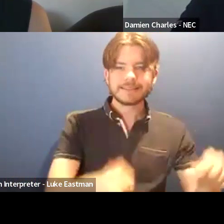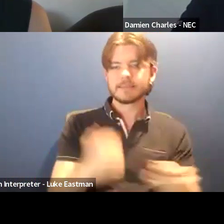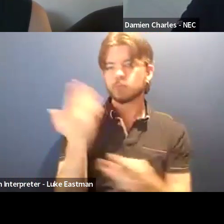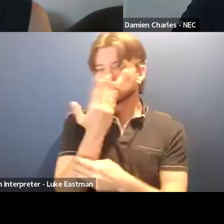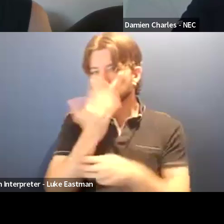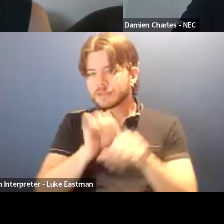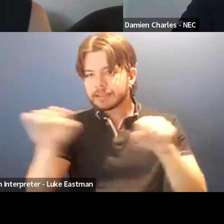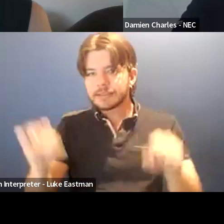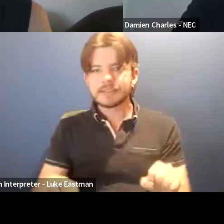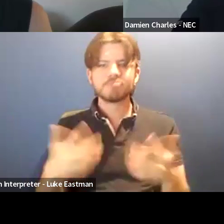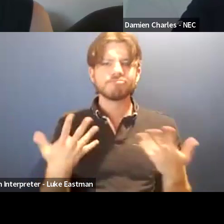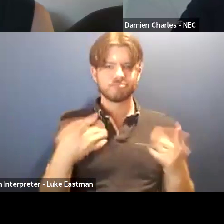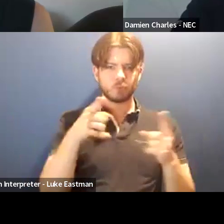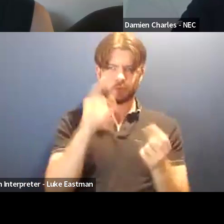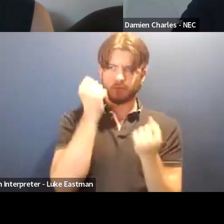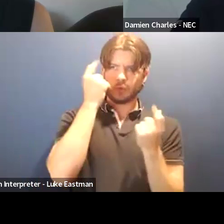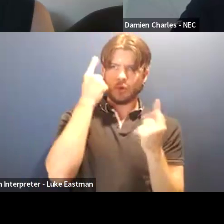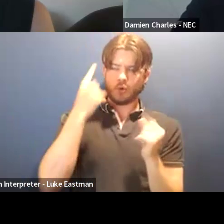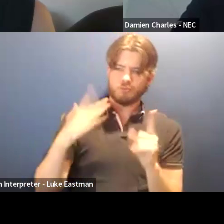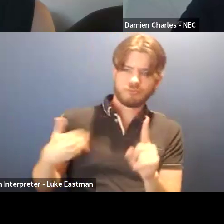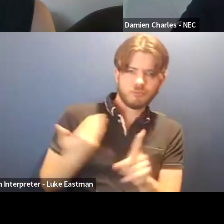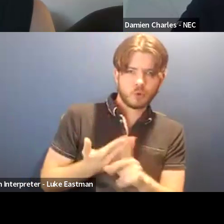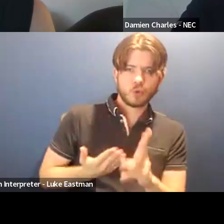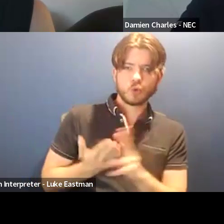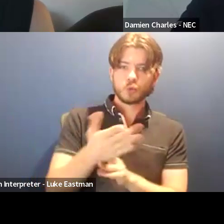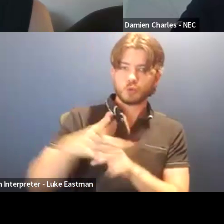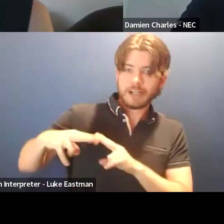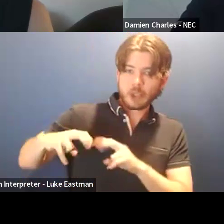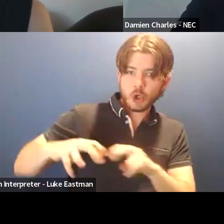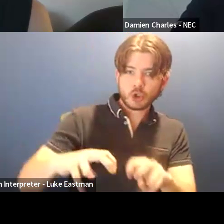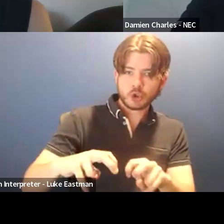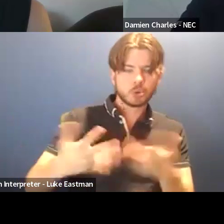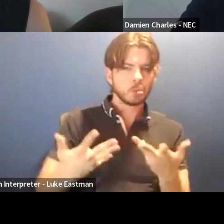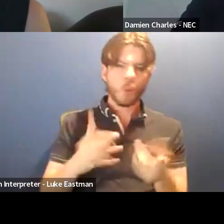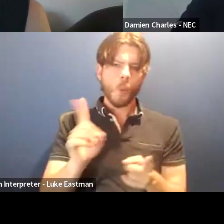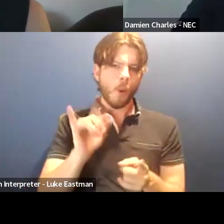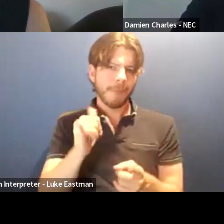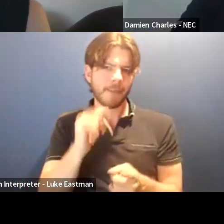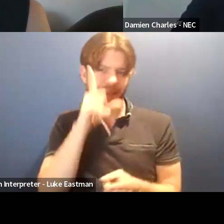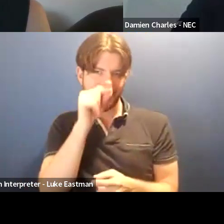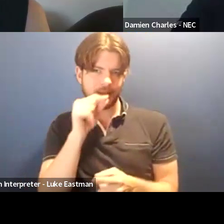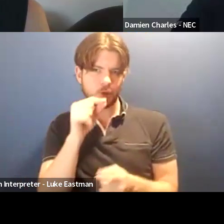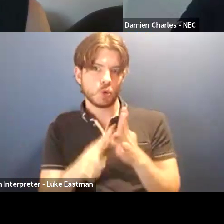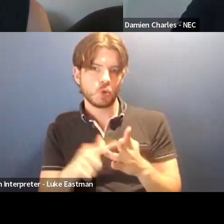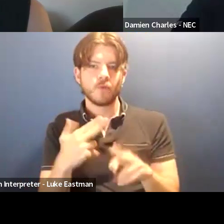what you might have noted through your research of what might make a change